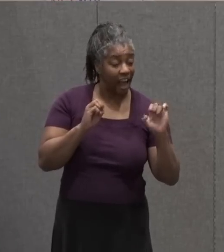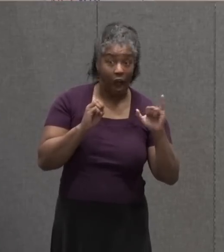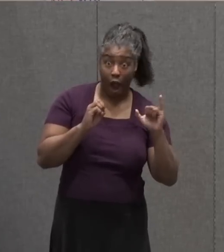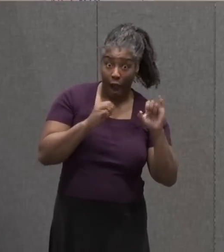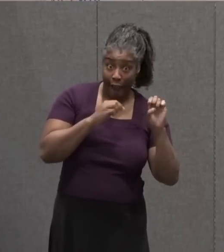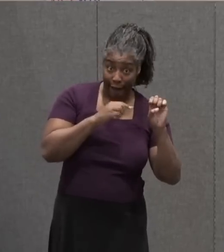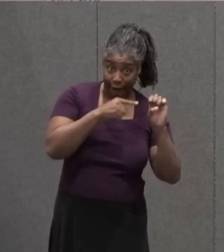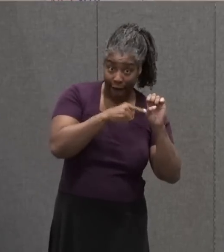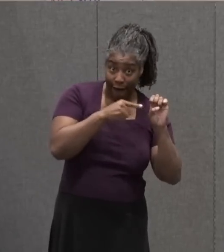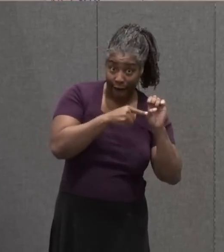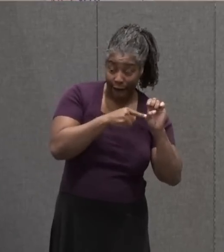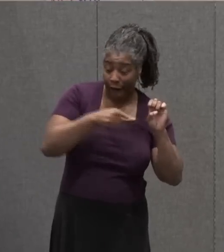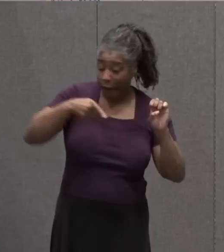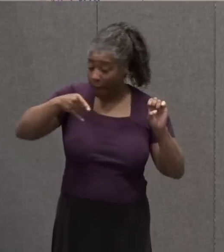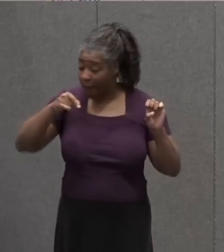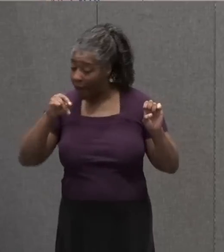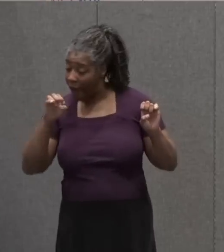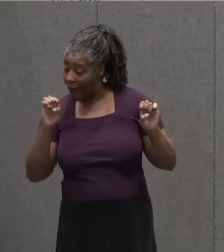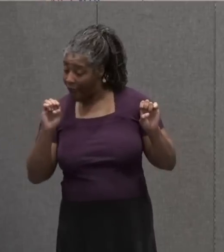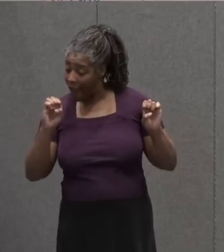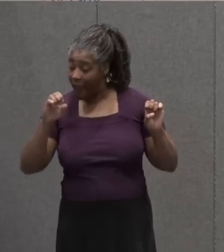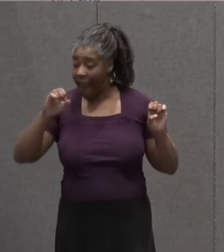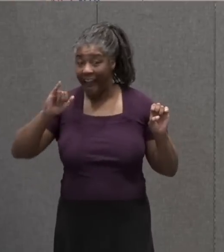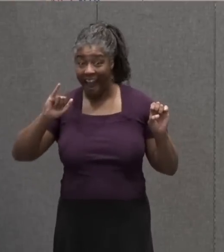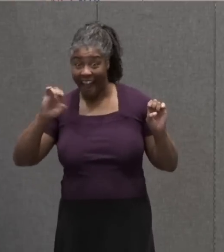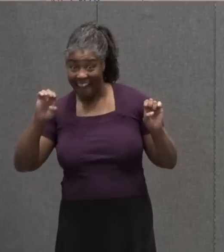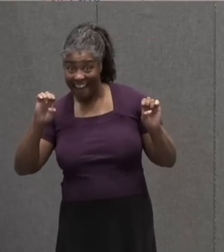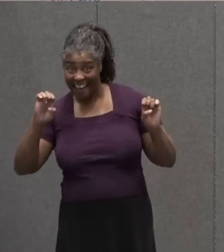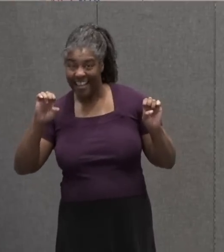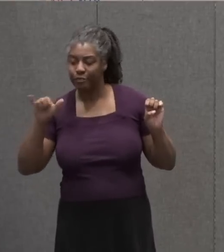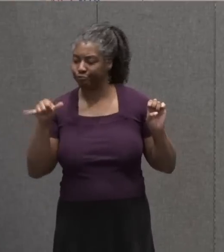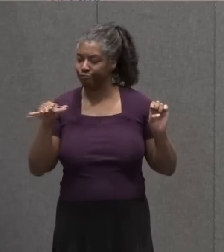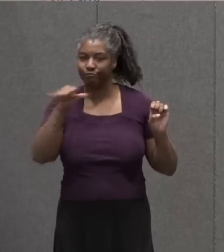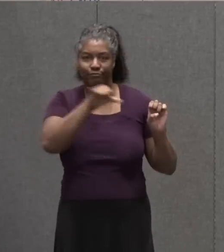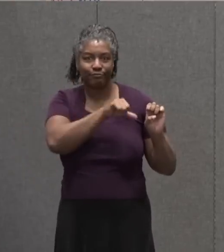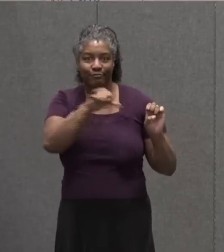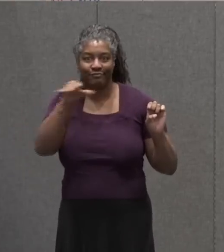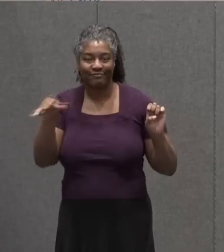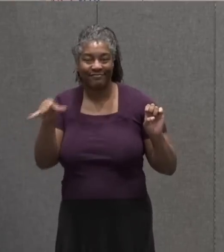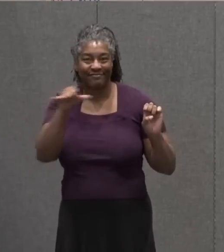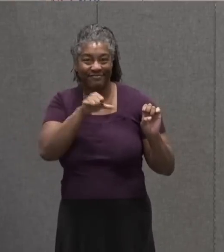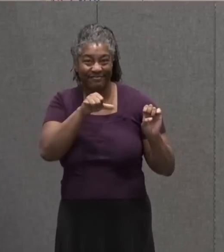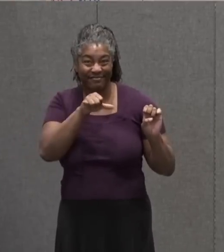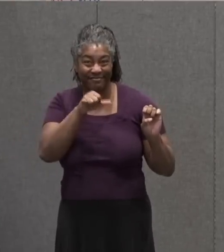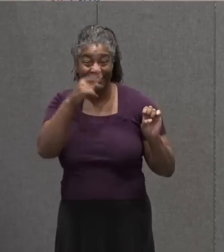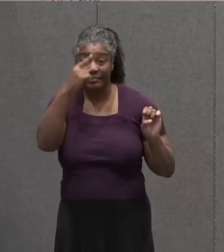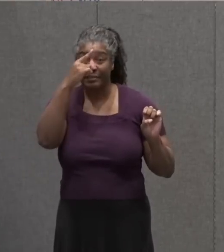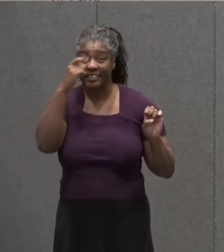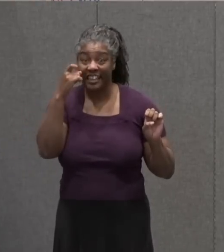Because these two cards rhyme you can take them and put them to the side